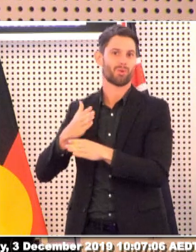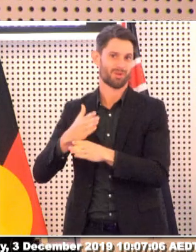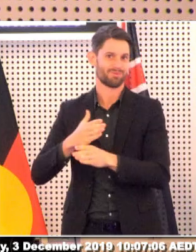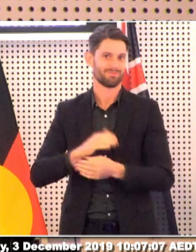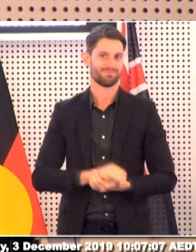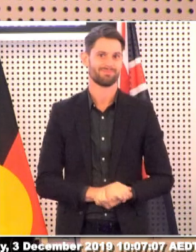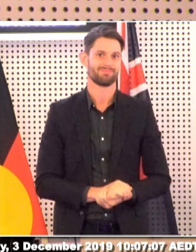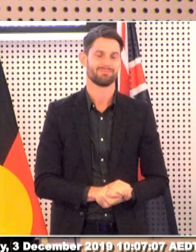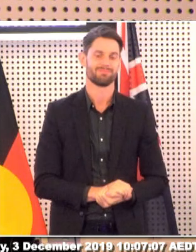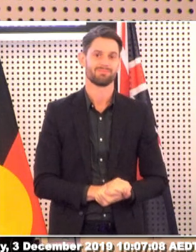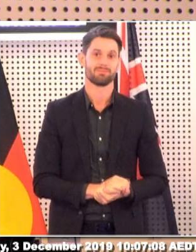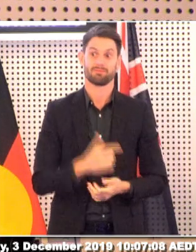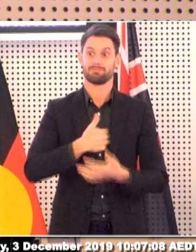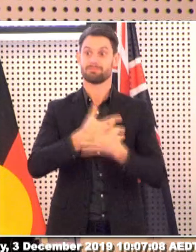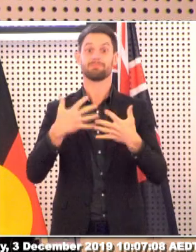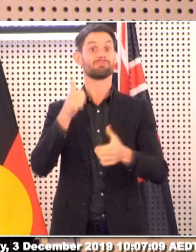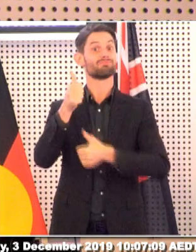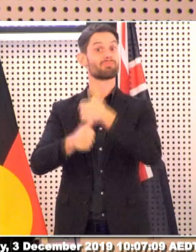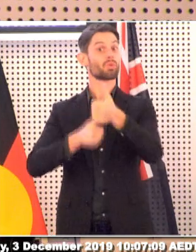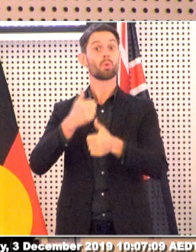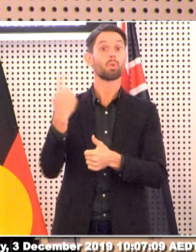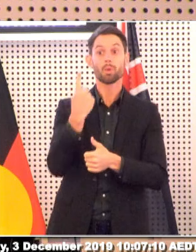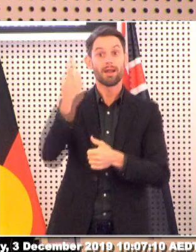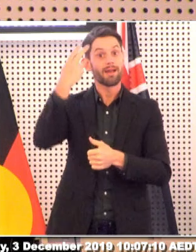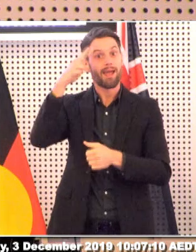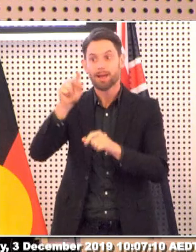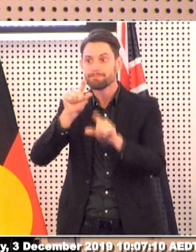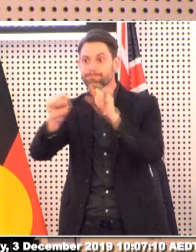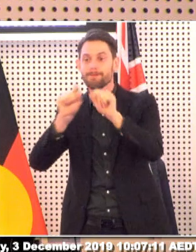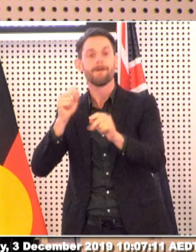My congratulations to all the finalists for the National Awards for Disability